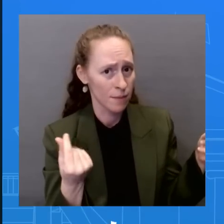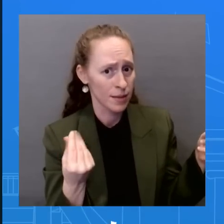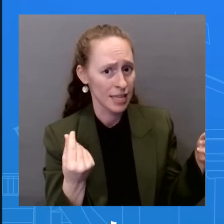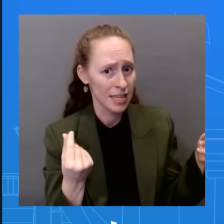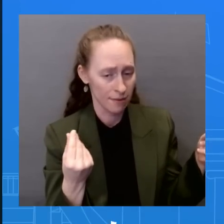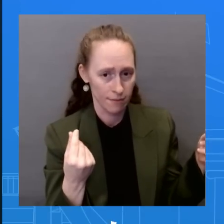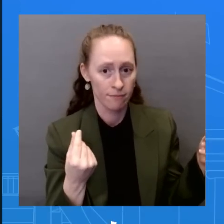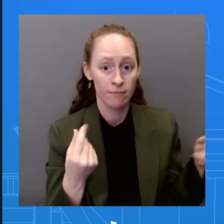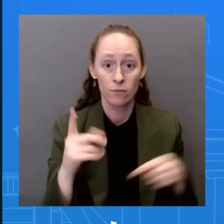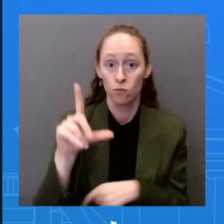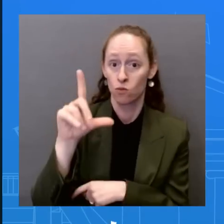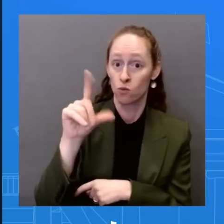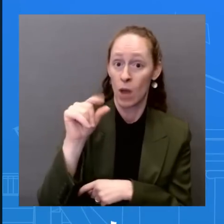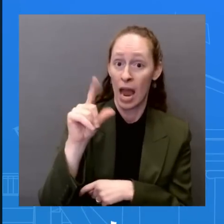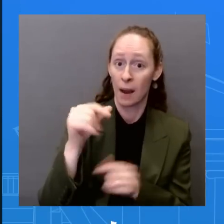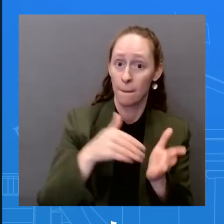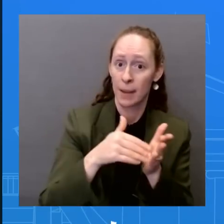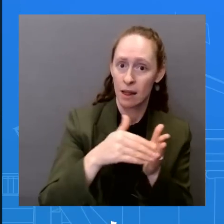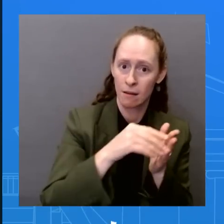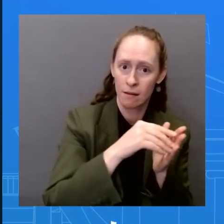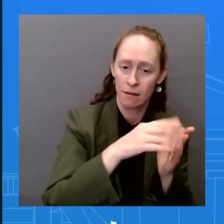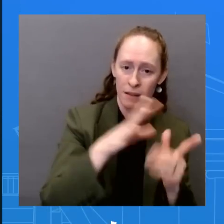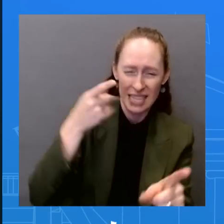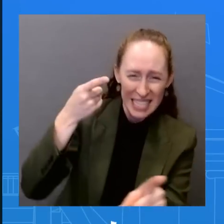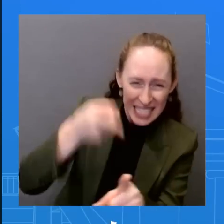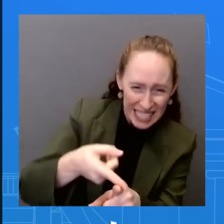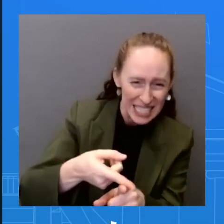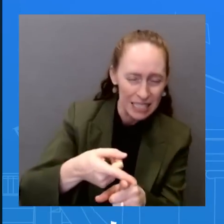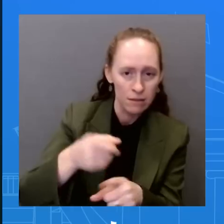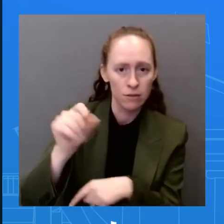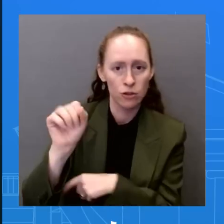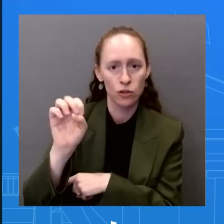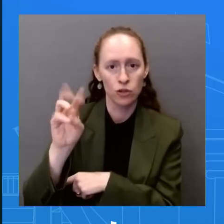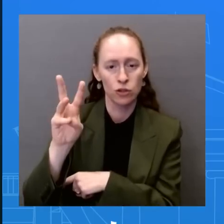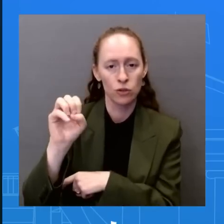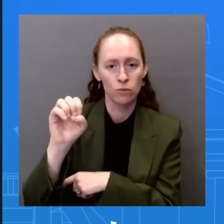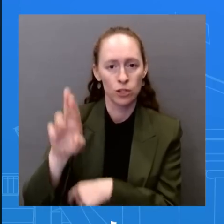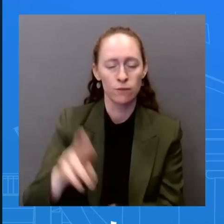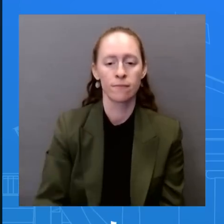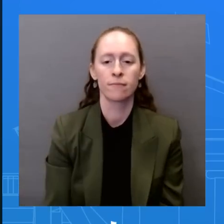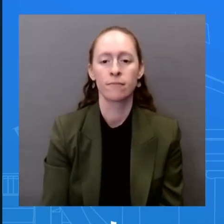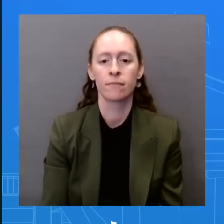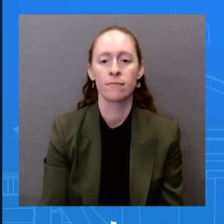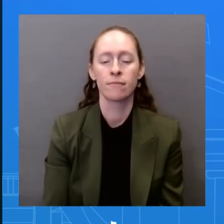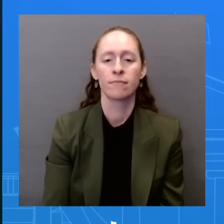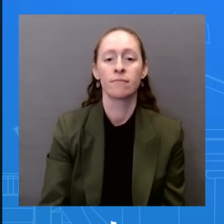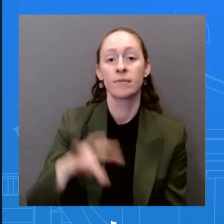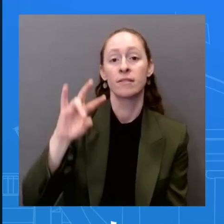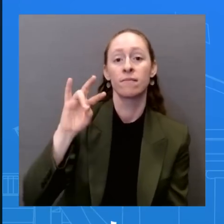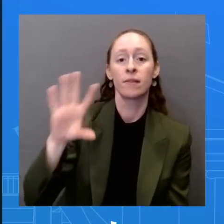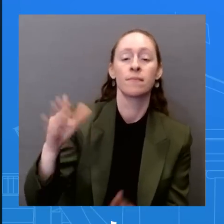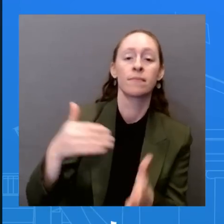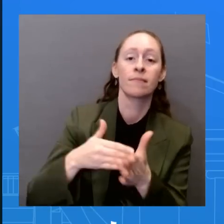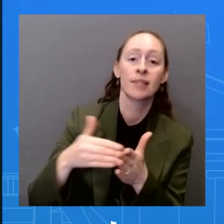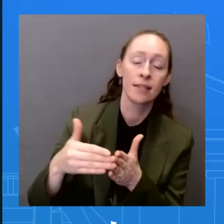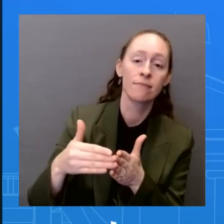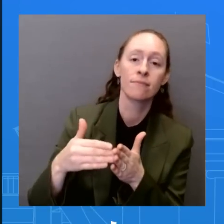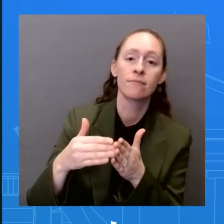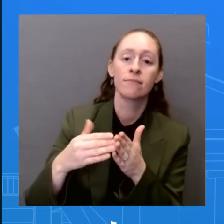$75 million through the Bipartisan Infrastructure Law to support the state to provide clean and safer water this year,